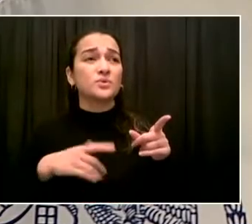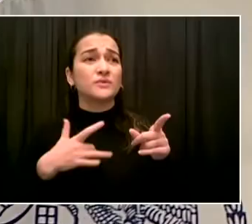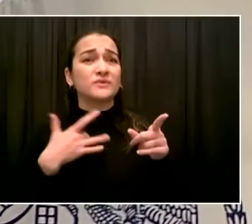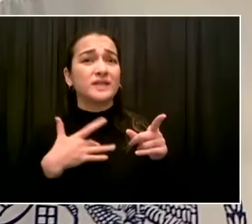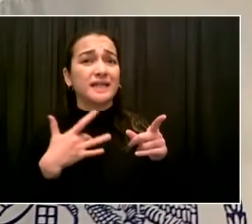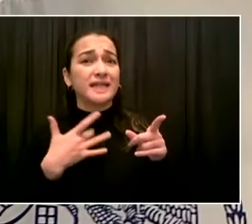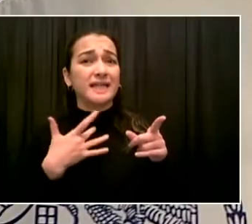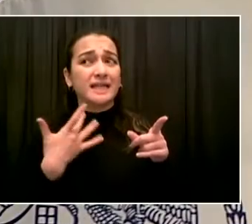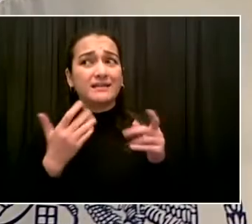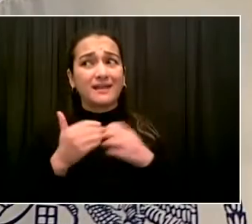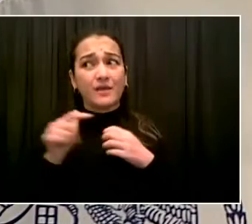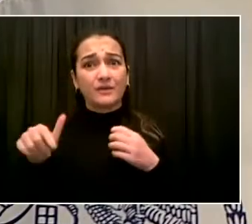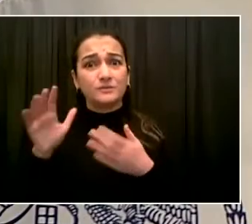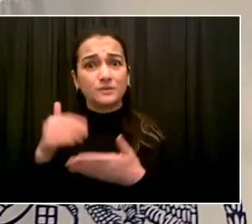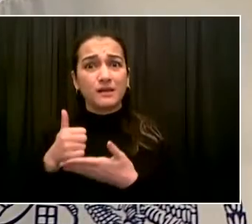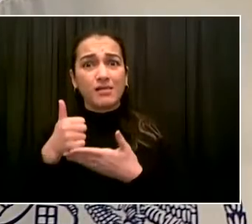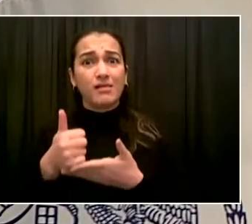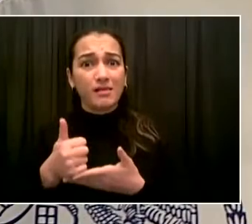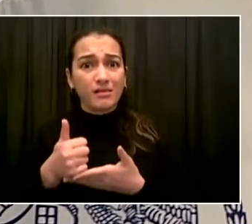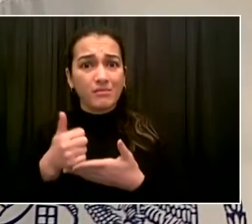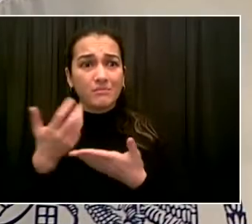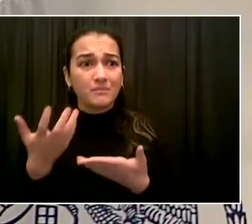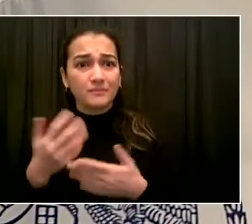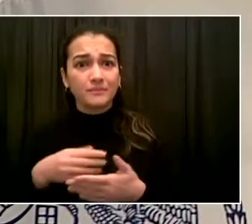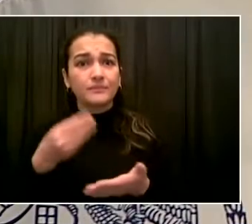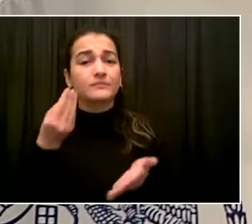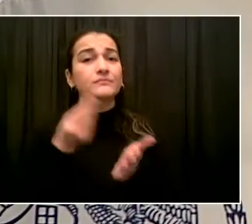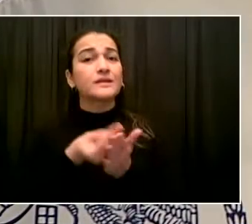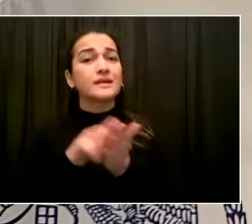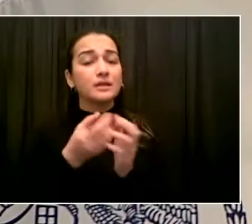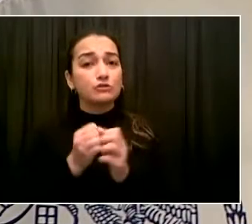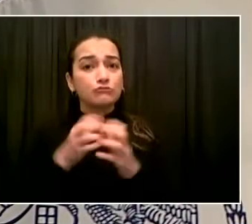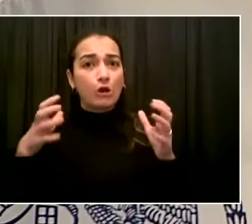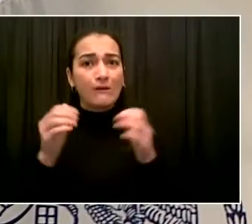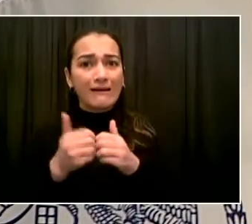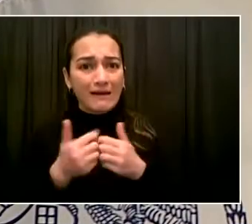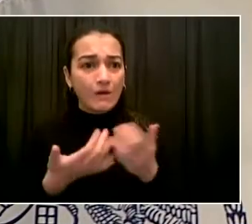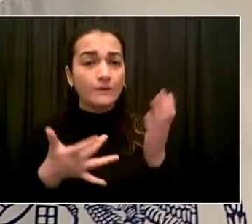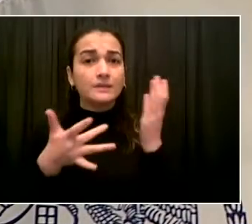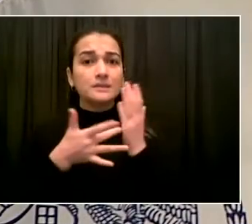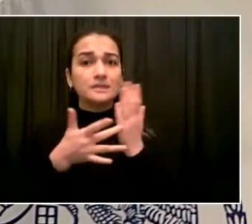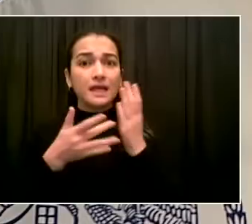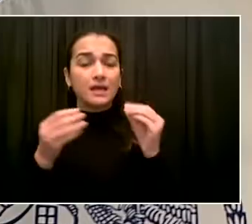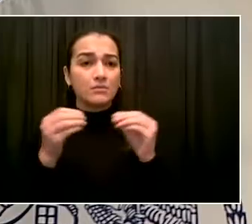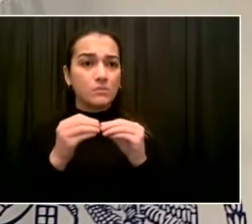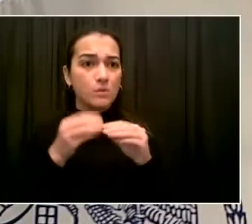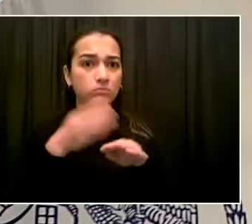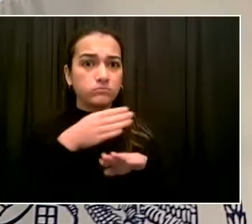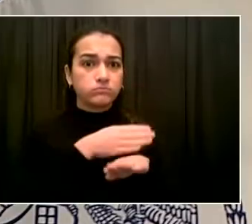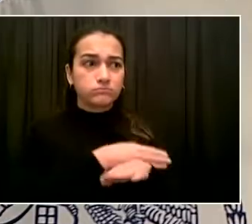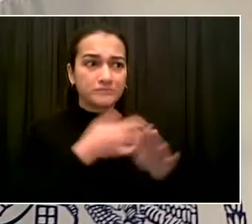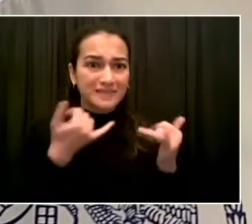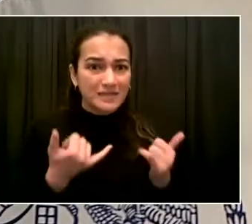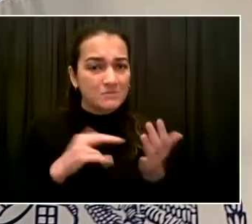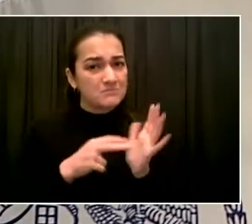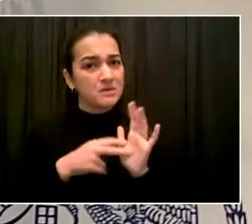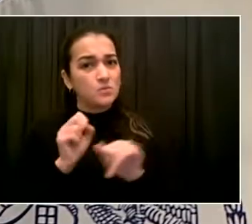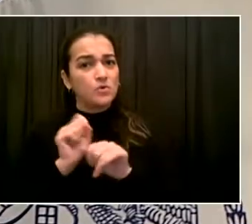ESPECIALLY IN THE FINANCE SECT N OTHE TECH SECTOR WHICH IS